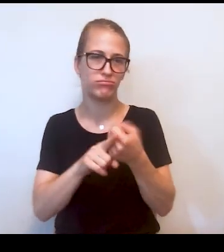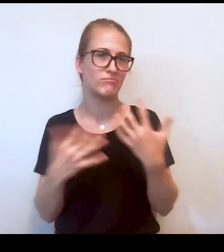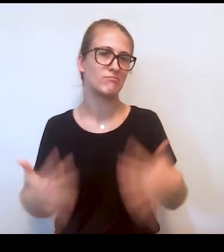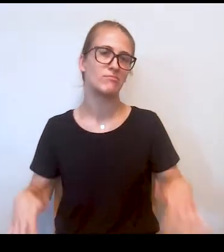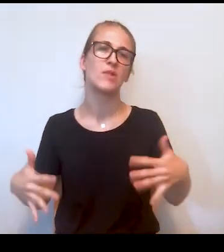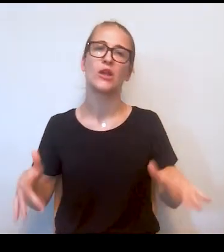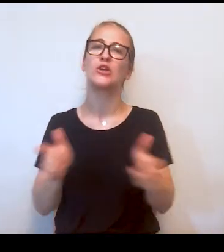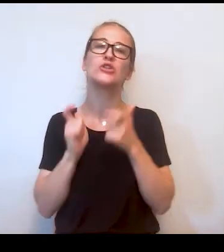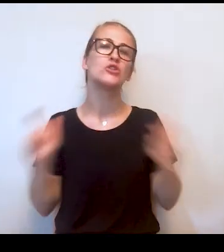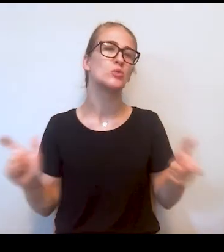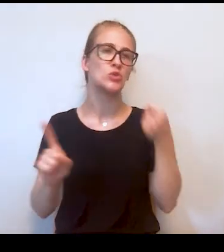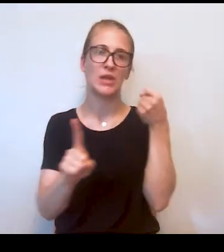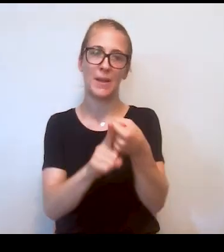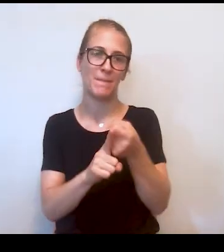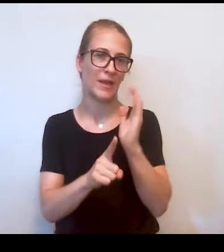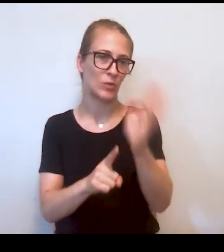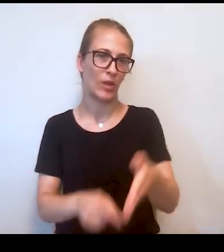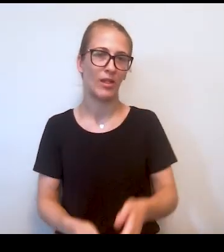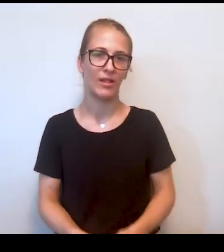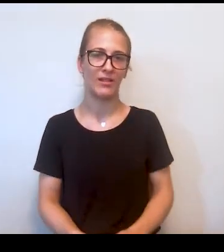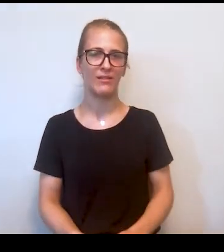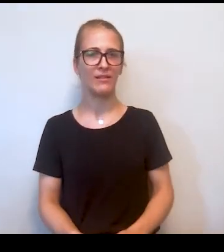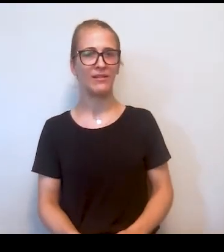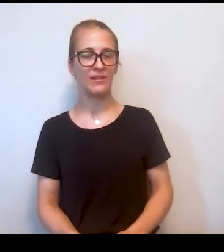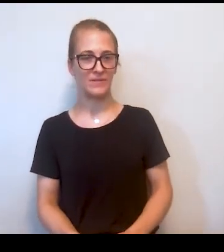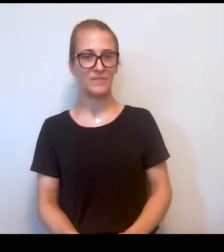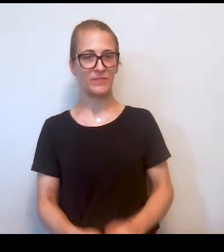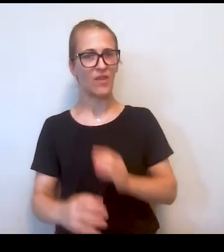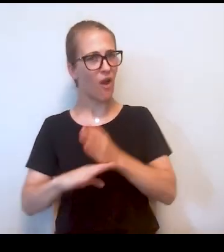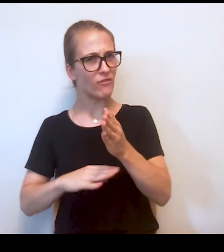[Katrin] Well, and to your point, this is a massive conversation when we're talk